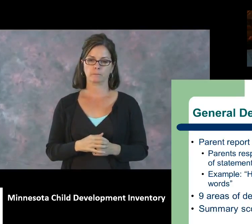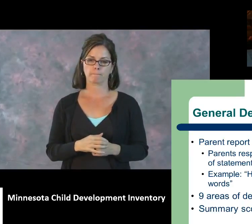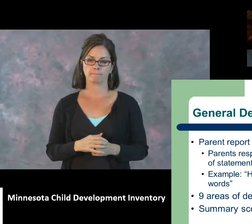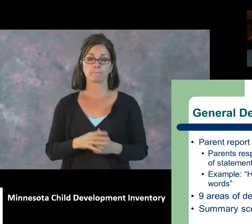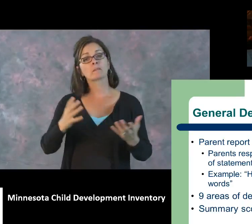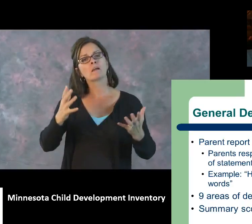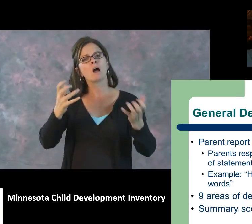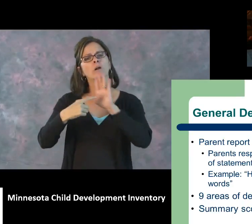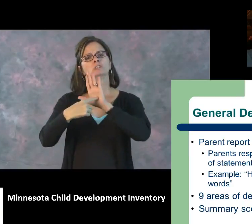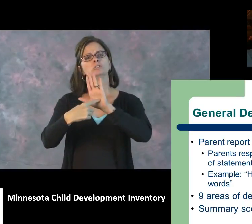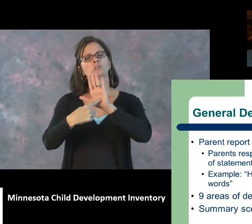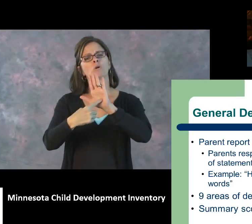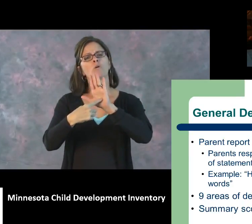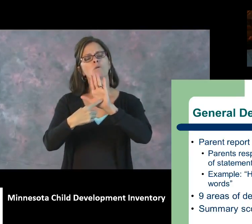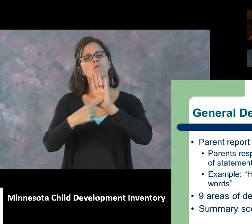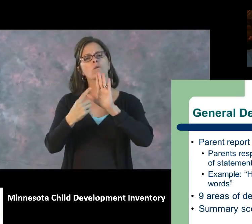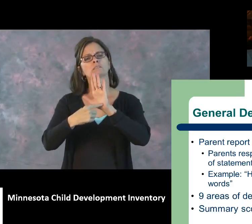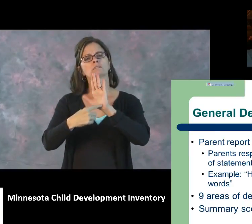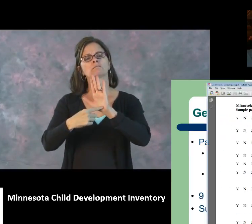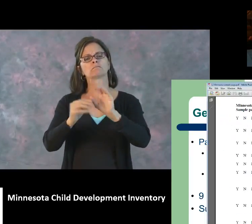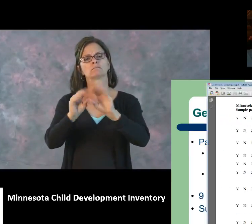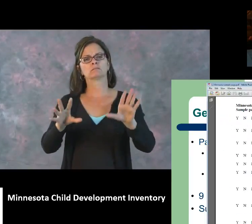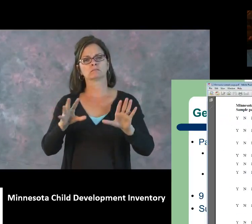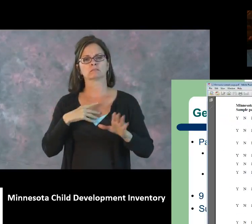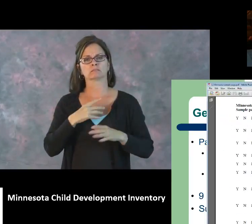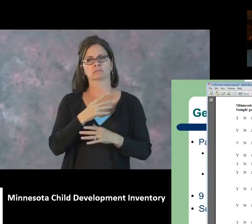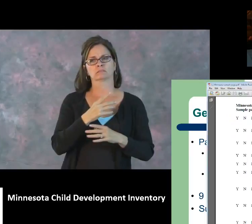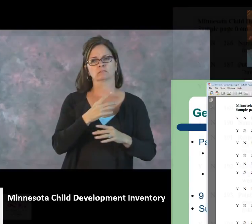Let me show you a sample page from this assessment.